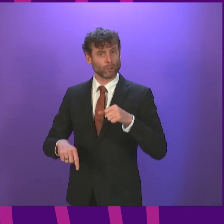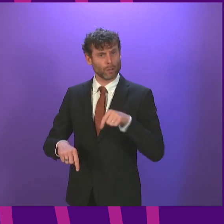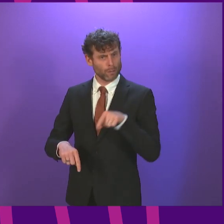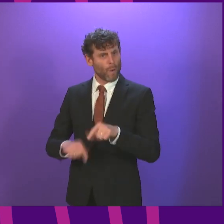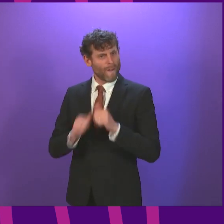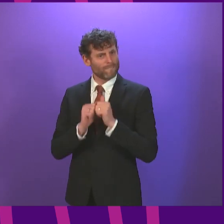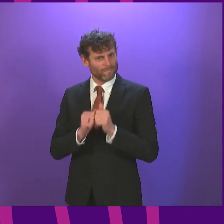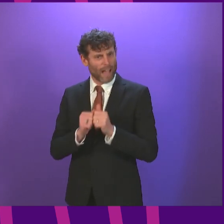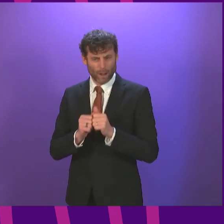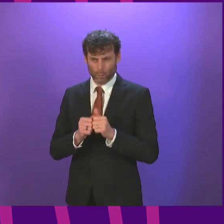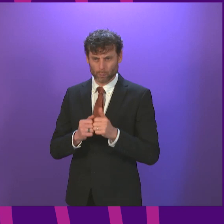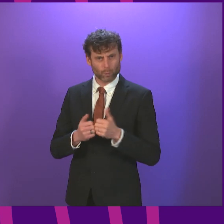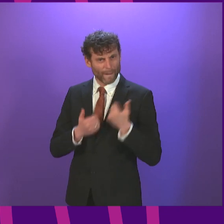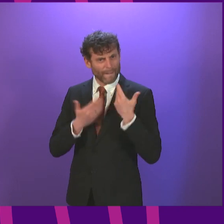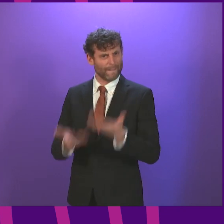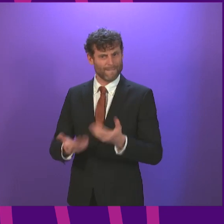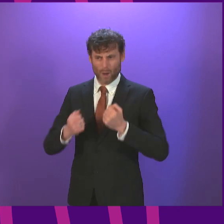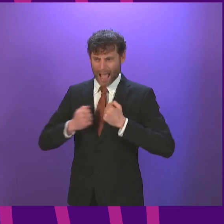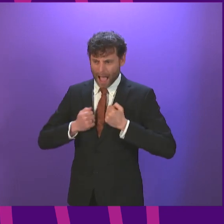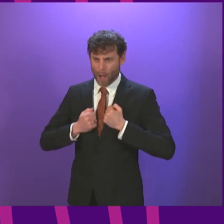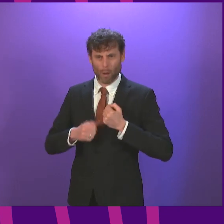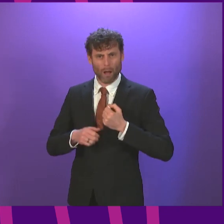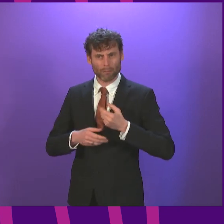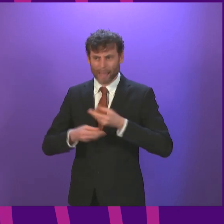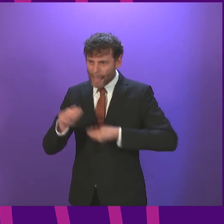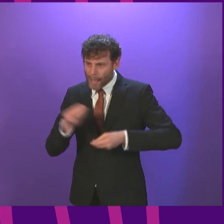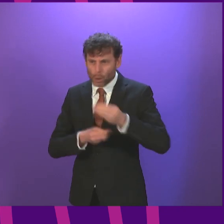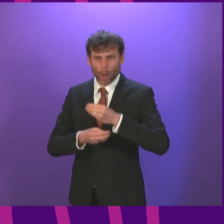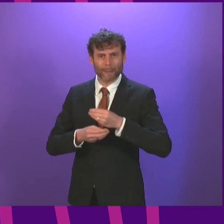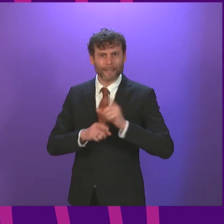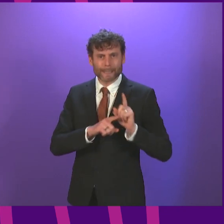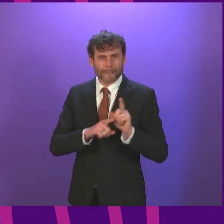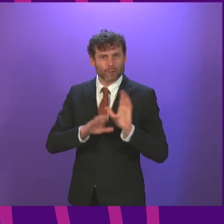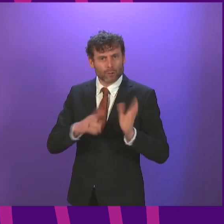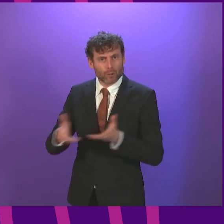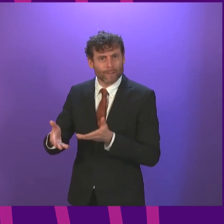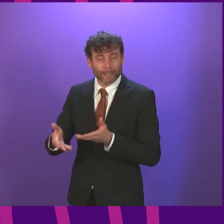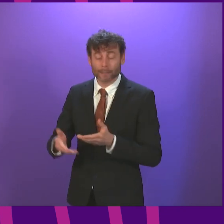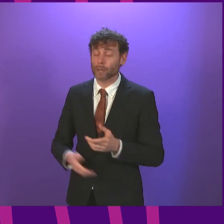public services and economy. United Kingdom immigration policies will, bluntly, make it